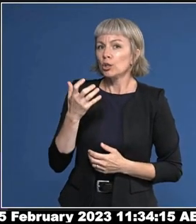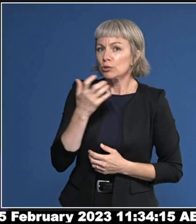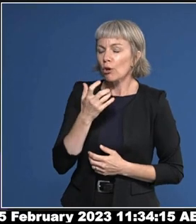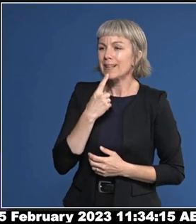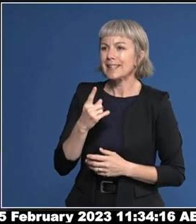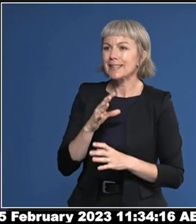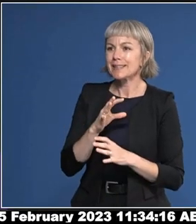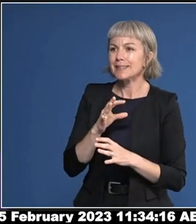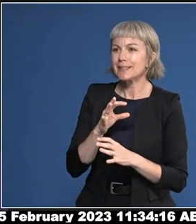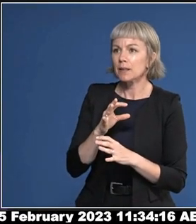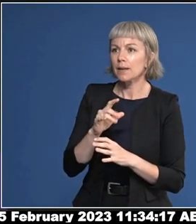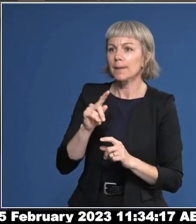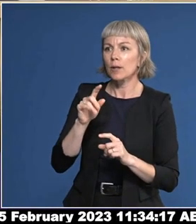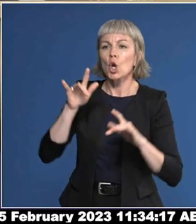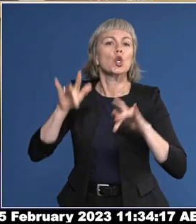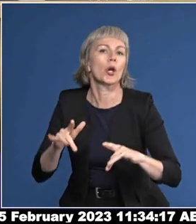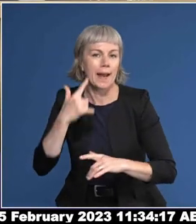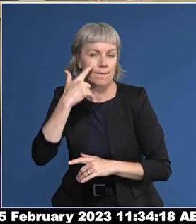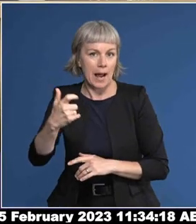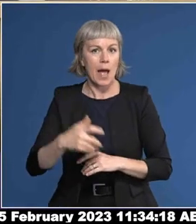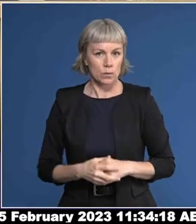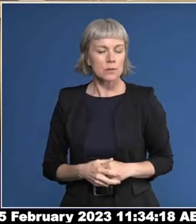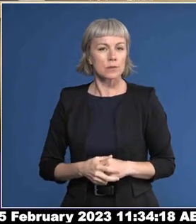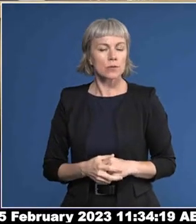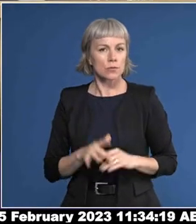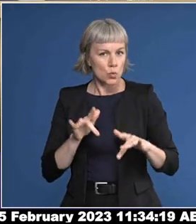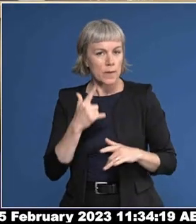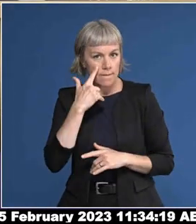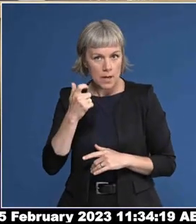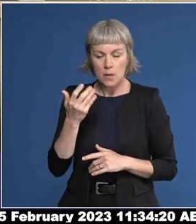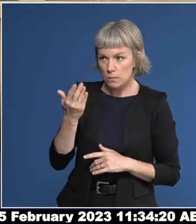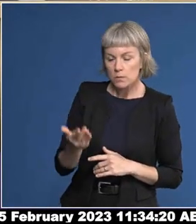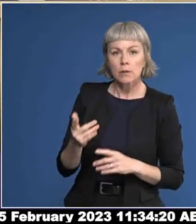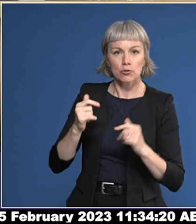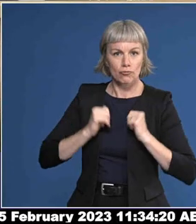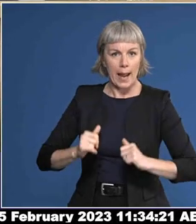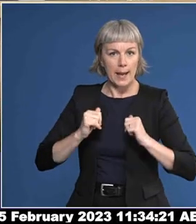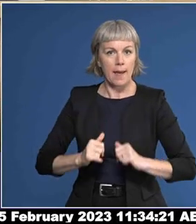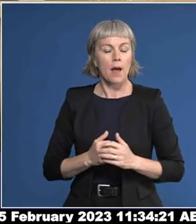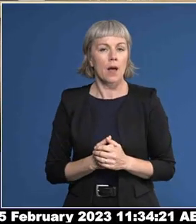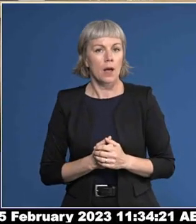We have certainly - we do a large scope of where that training may come from, and we haven't found any yet.